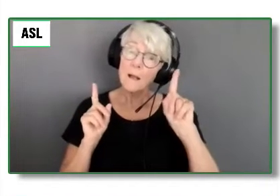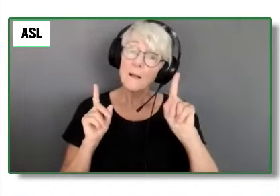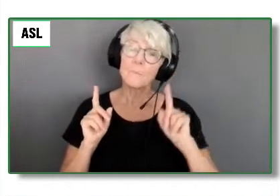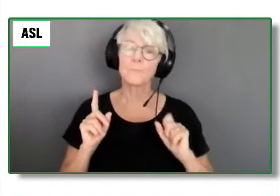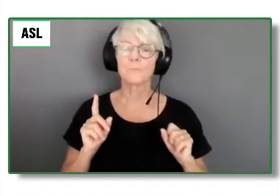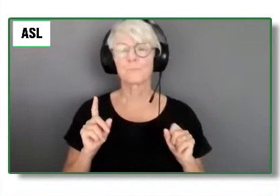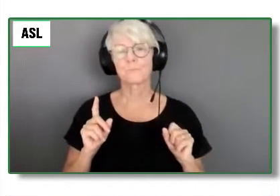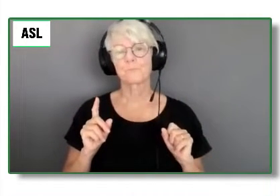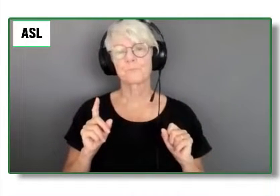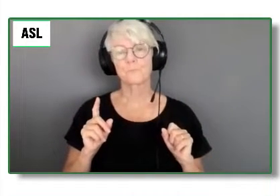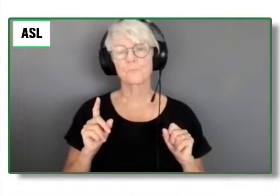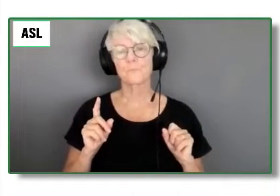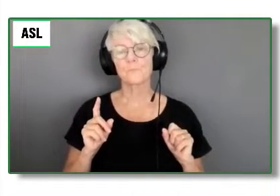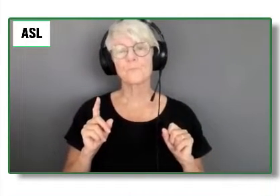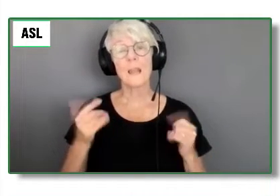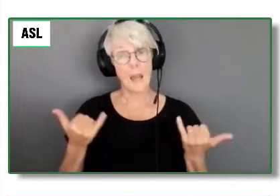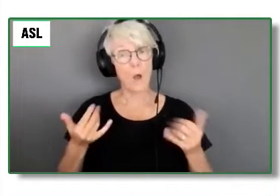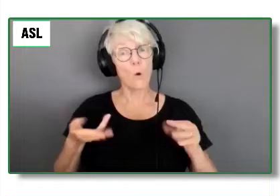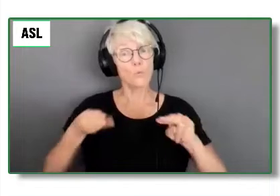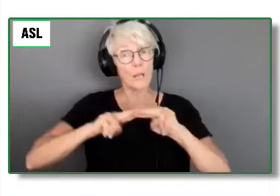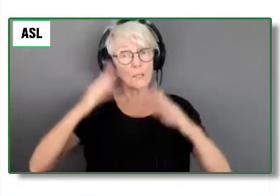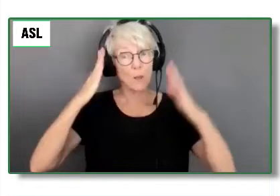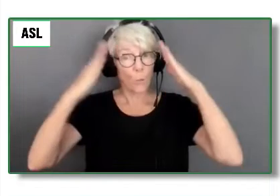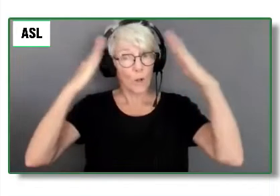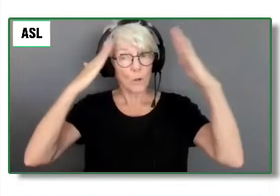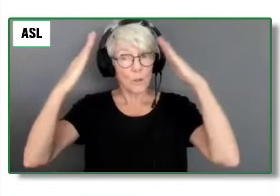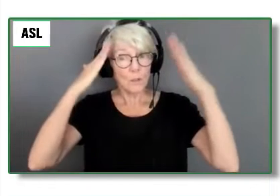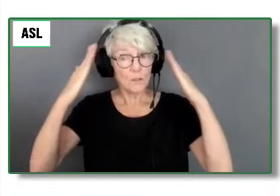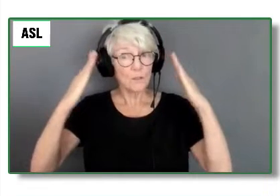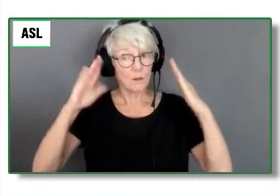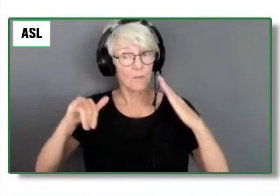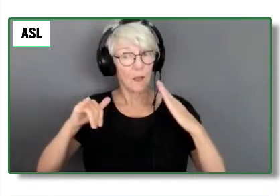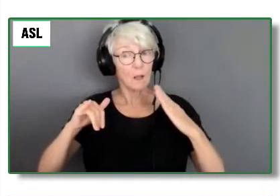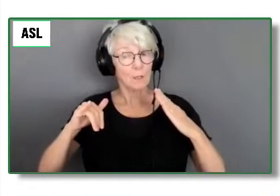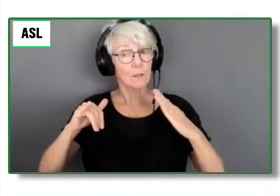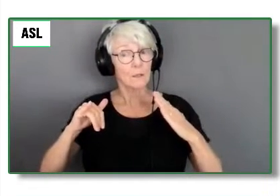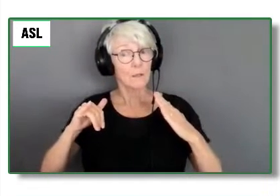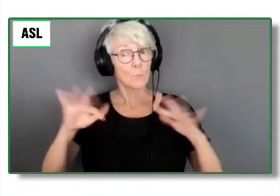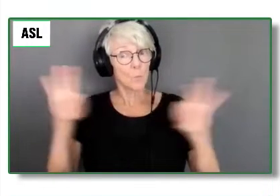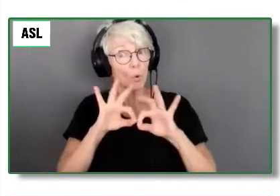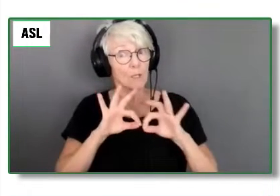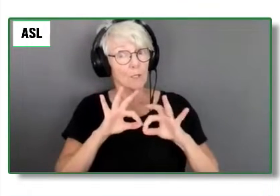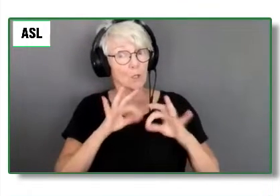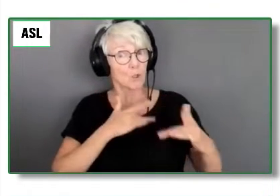raised awareness on this issue the parks are now planning to install a power